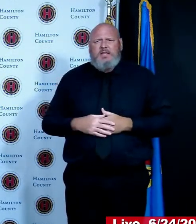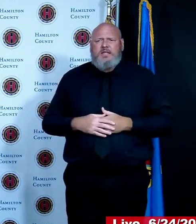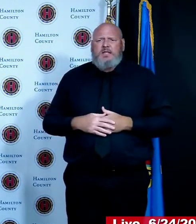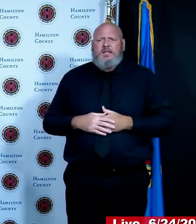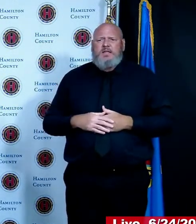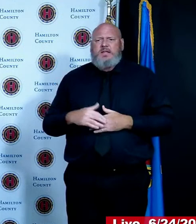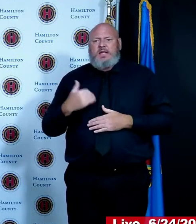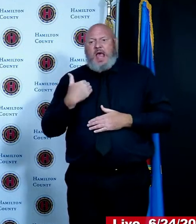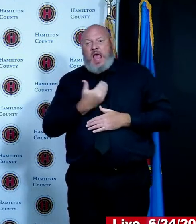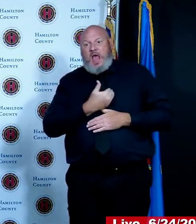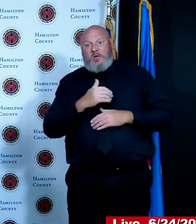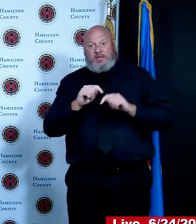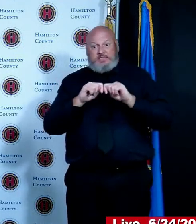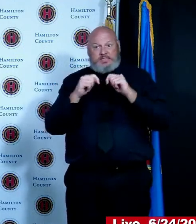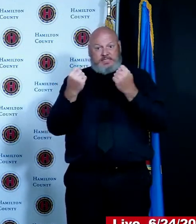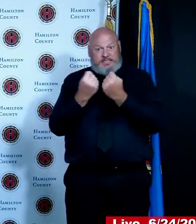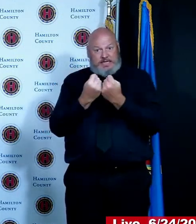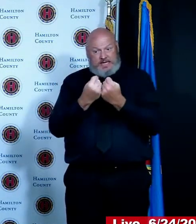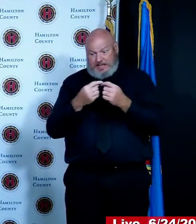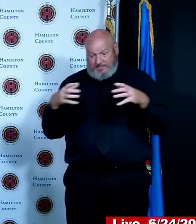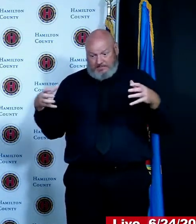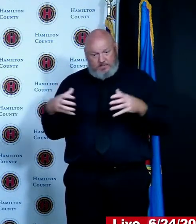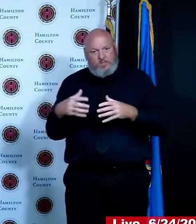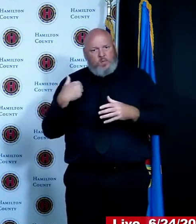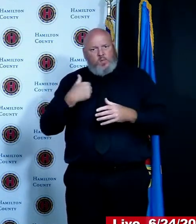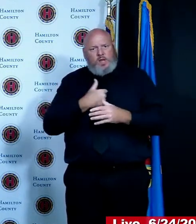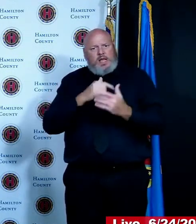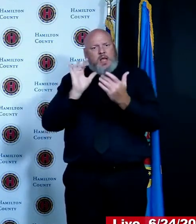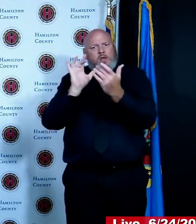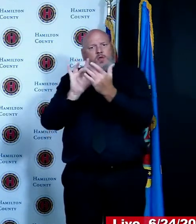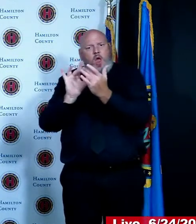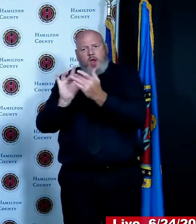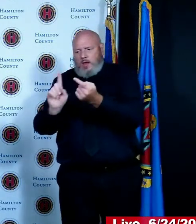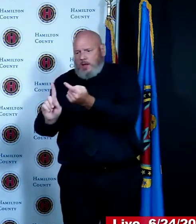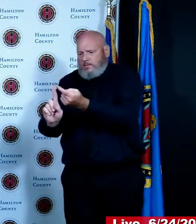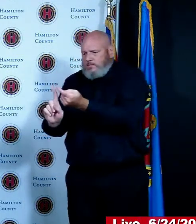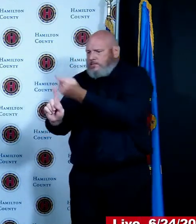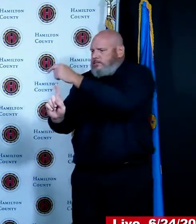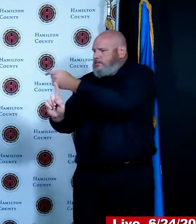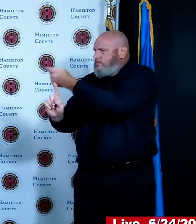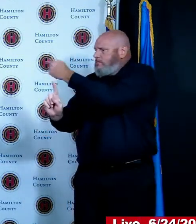been really busy over the last couple of days in fact one day on Monday morning